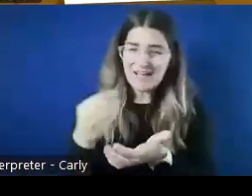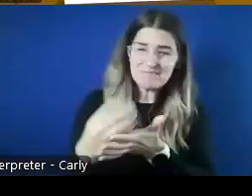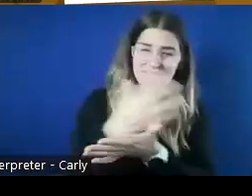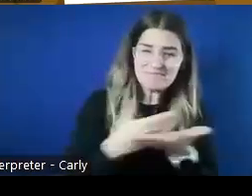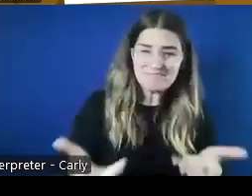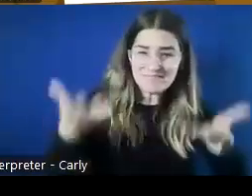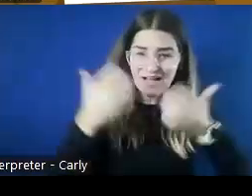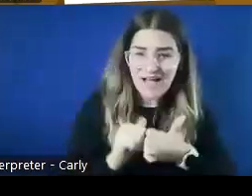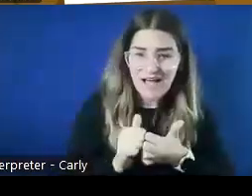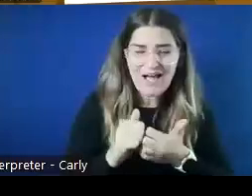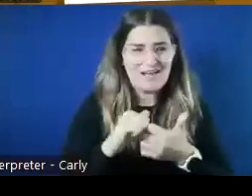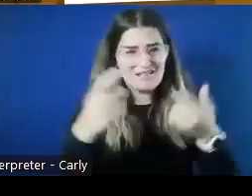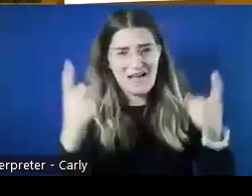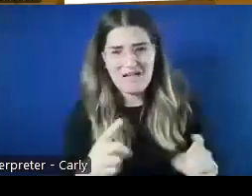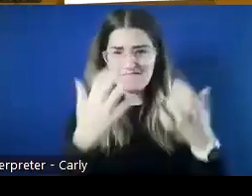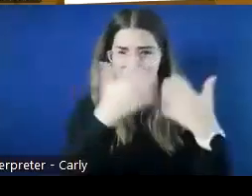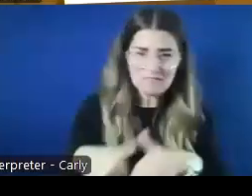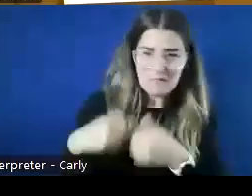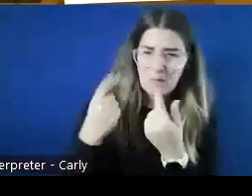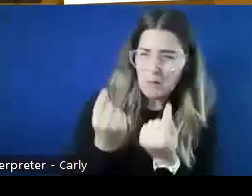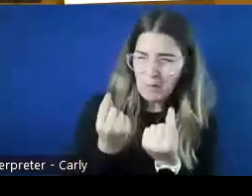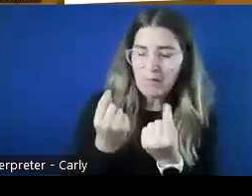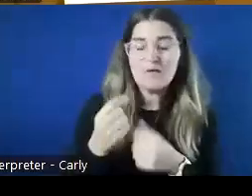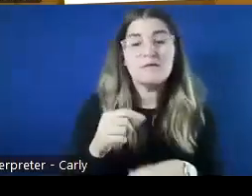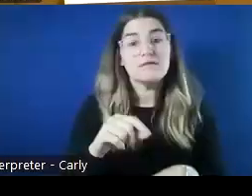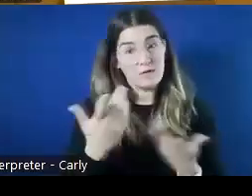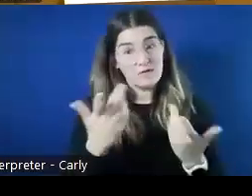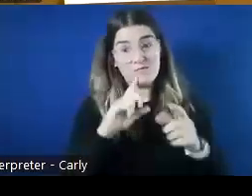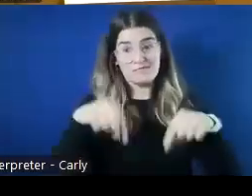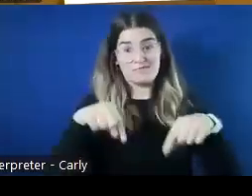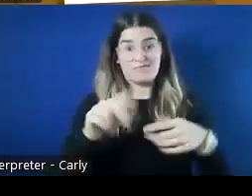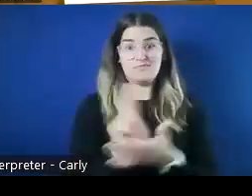one of the things I always say not just for this service but for others well the university matched